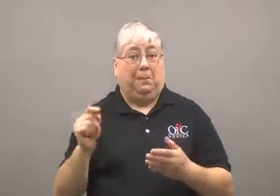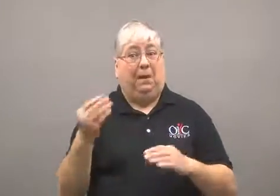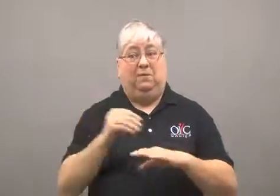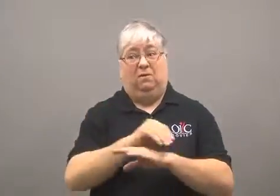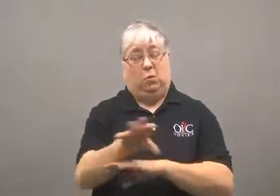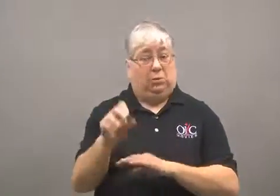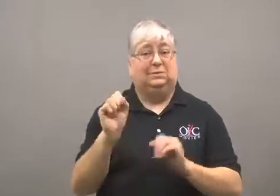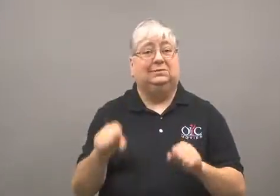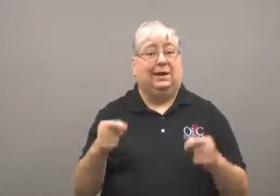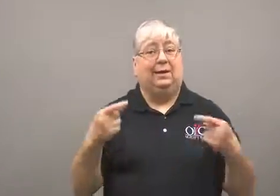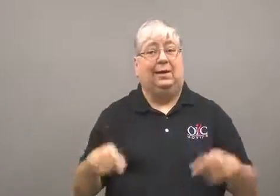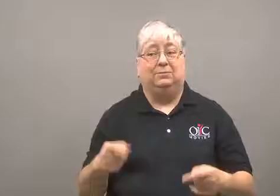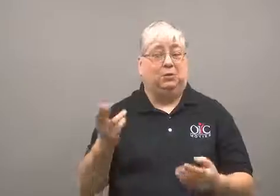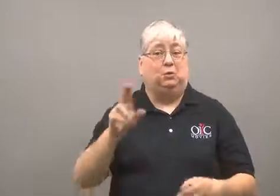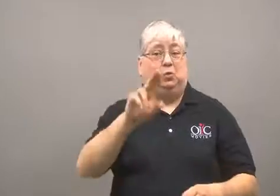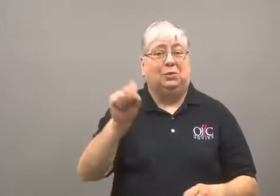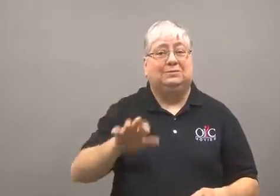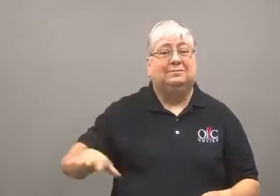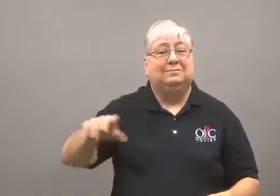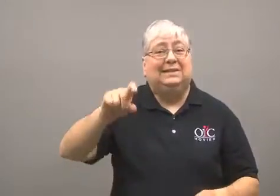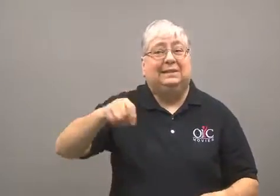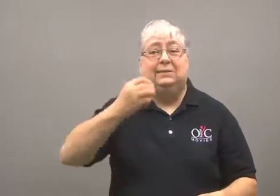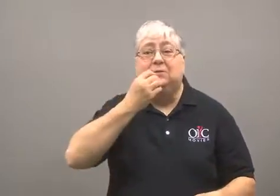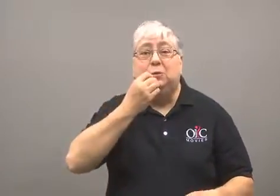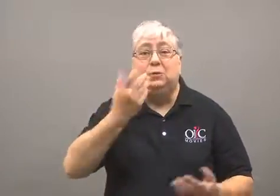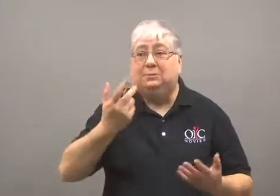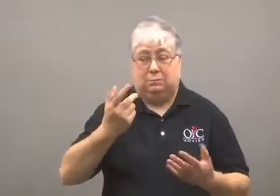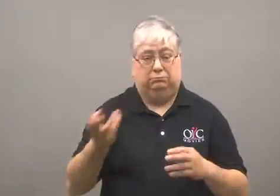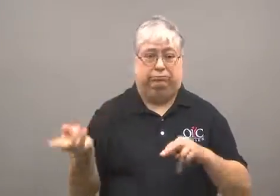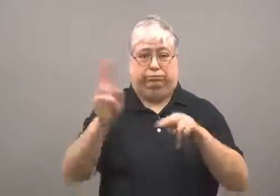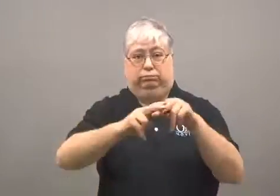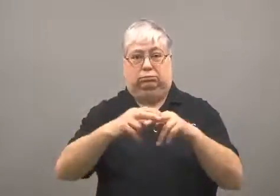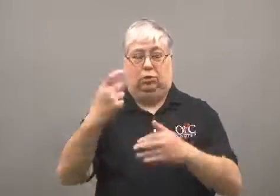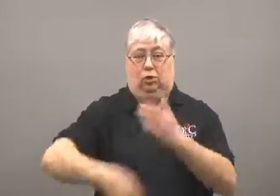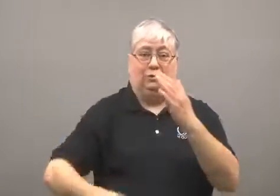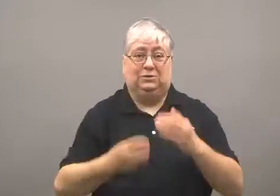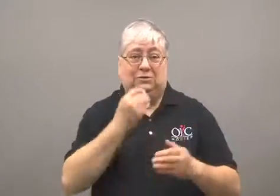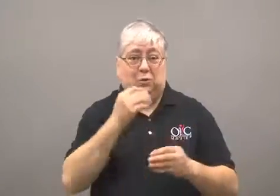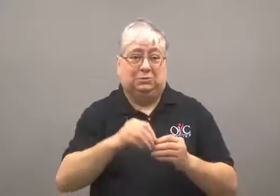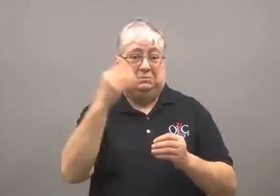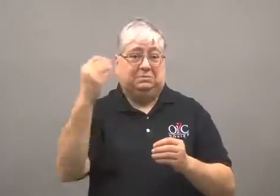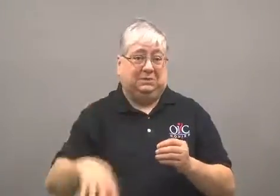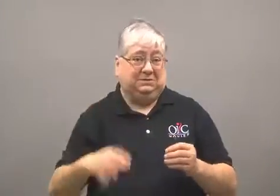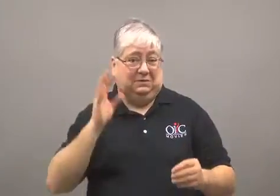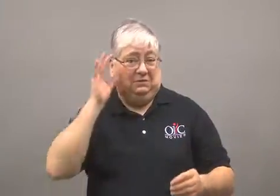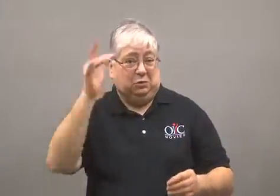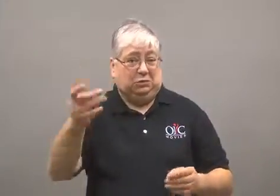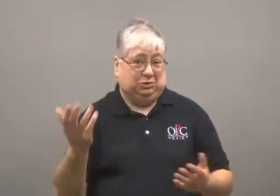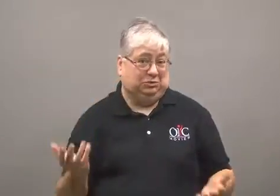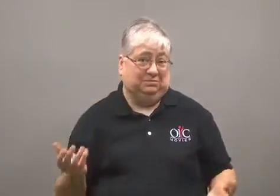But it could cause the price of food to go up throughout the country.